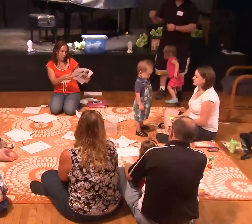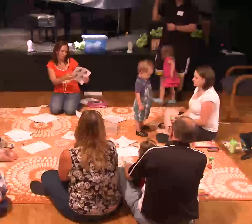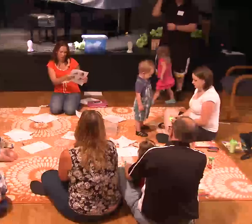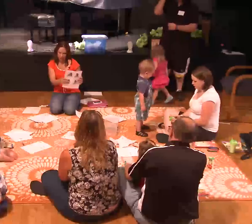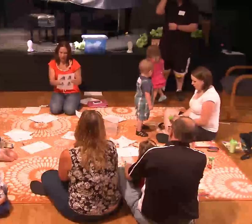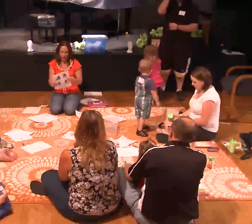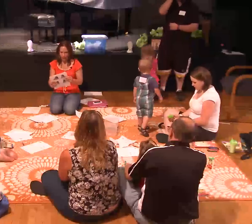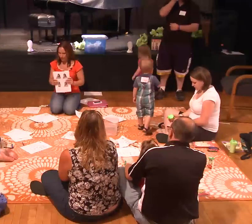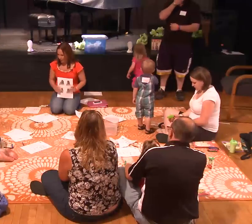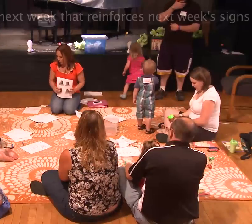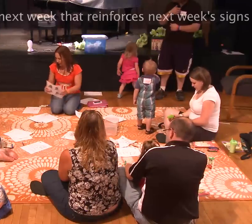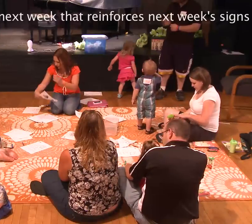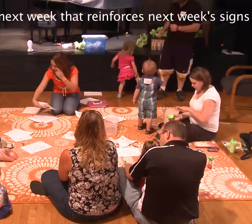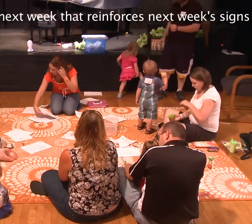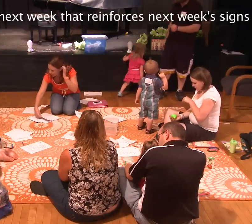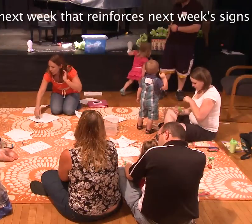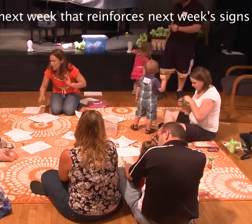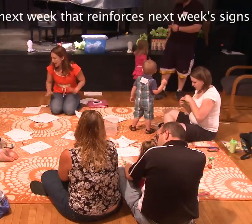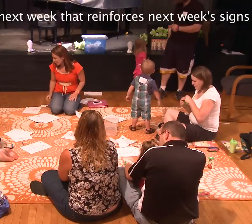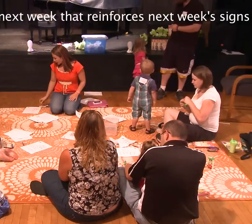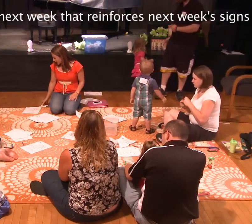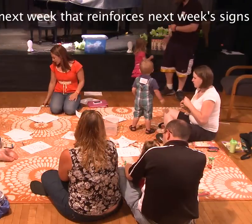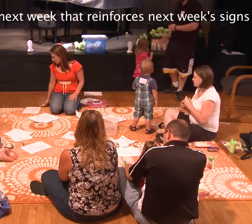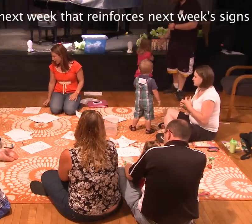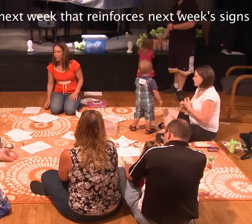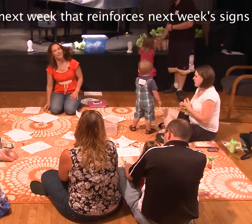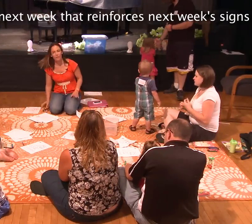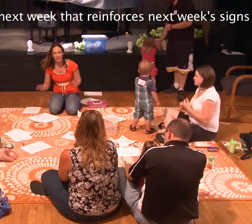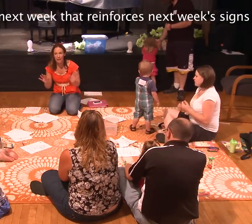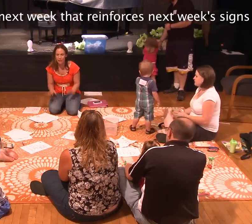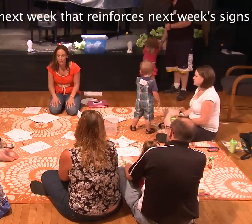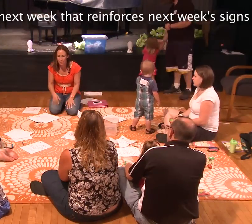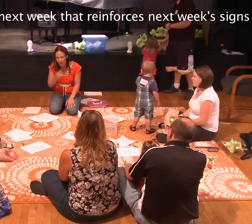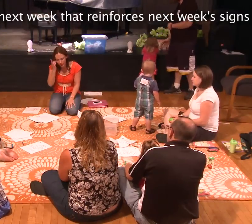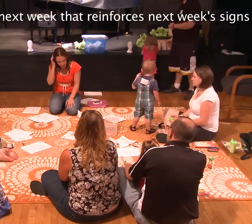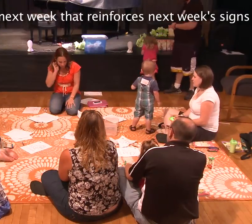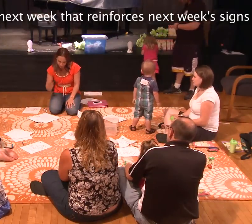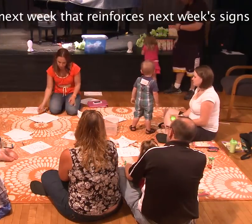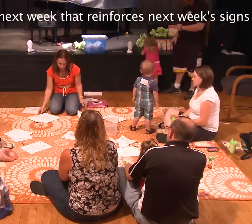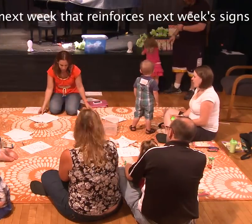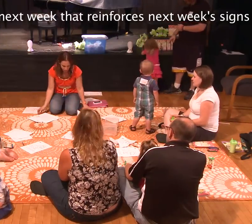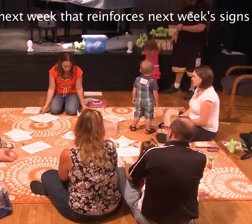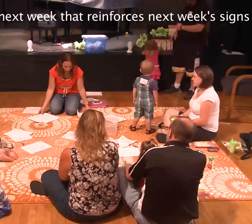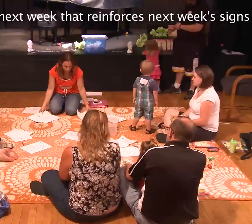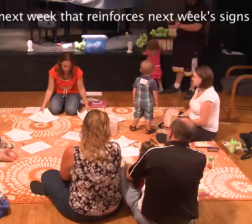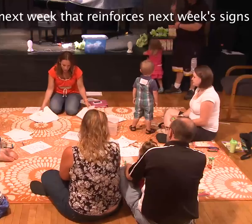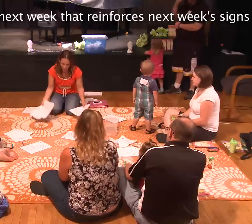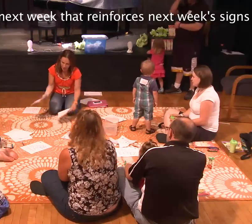That is that one, so we have those. For next week you guys have an assignment. Do you want to know what it is?